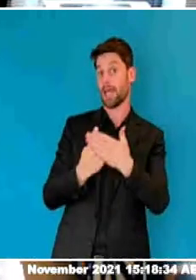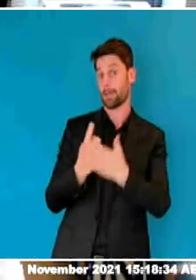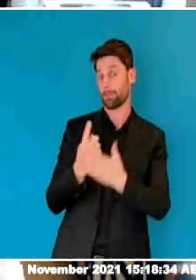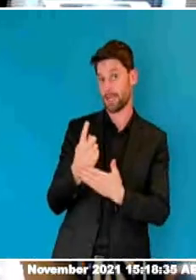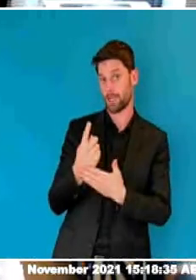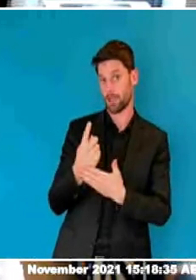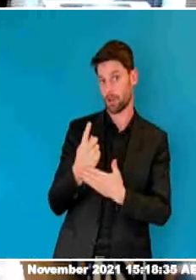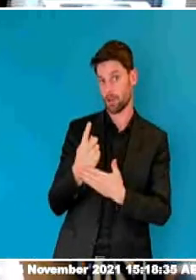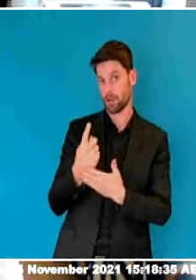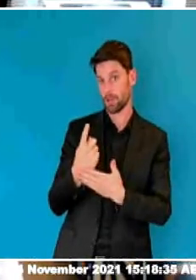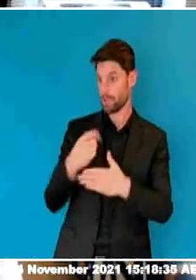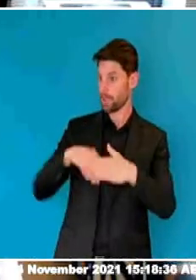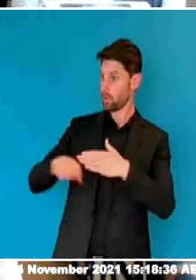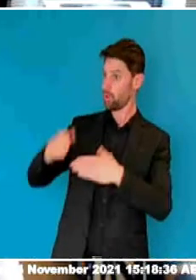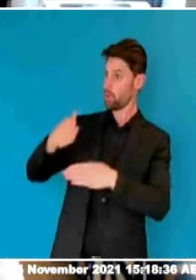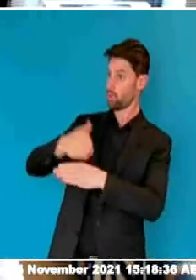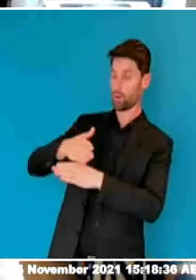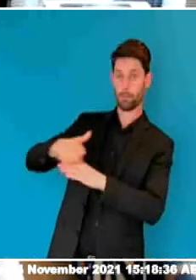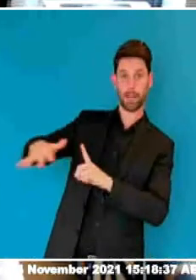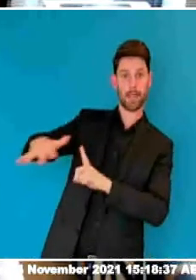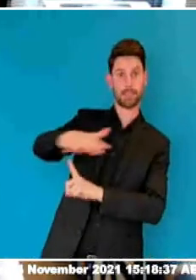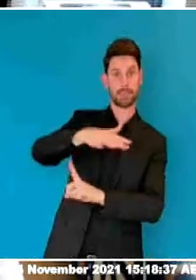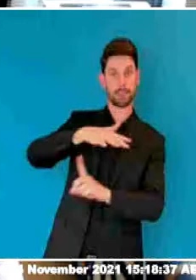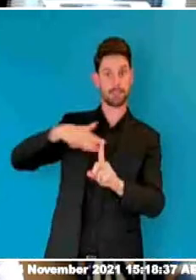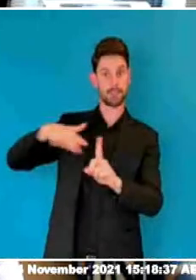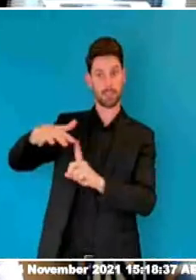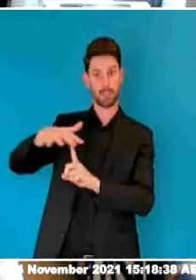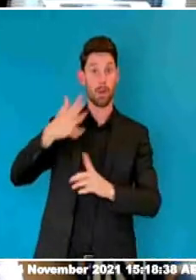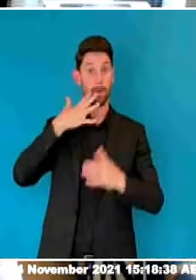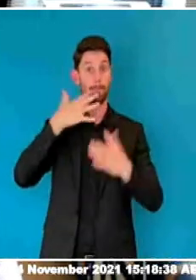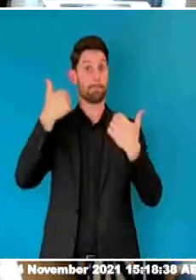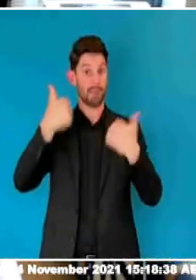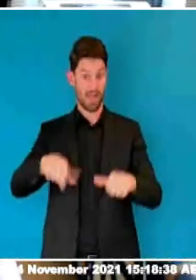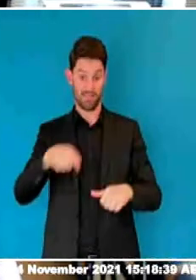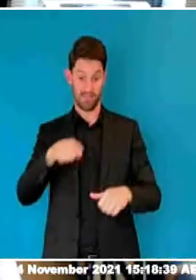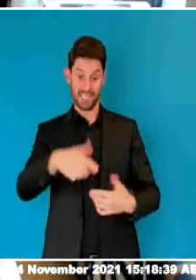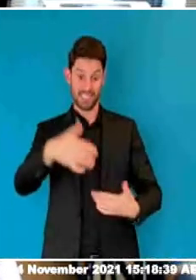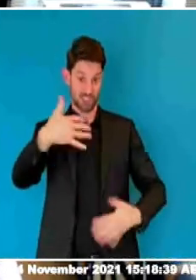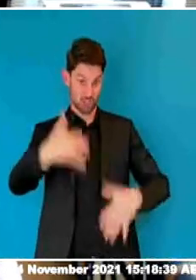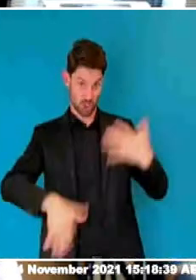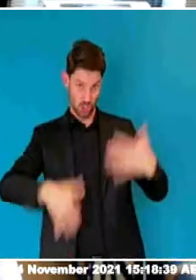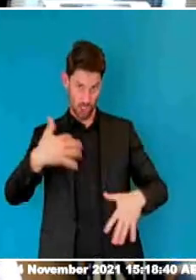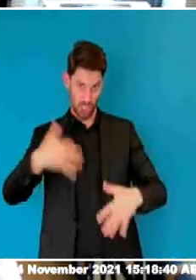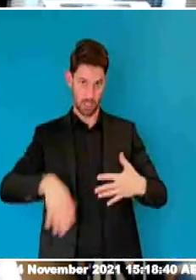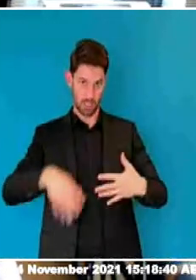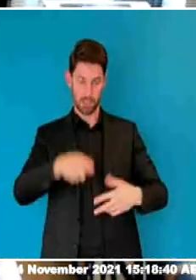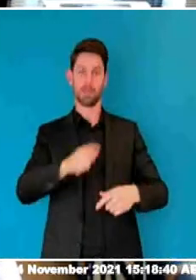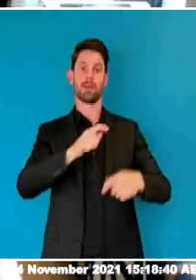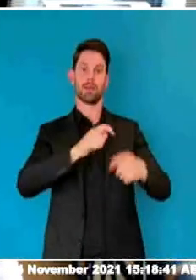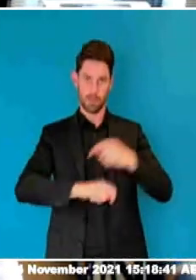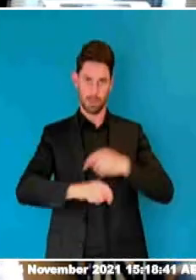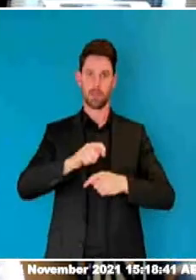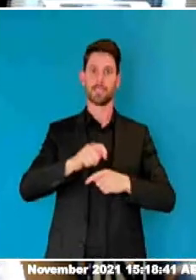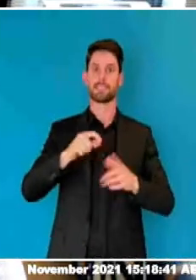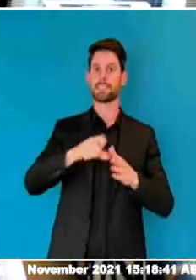workplaces once someone is injured and acquires a disability that way, compared with